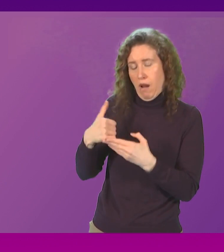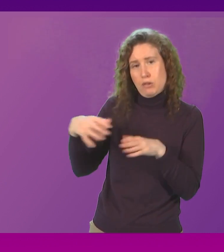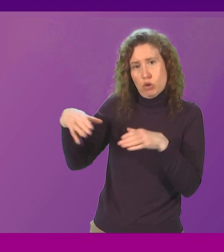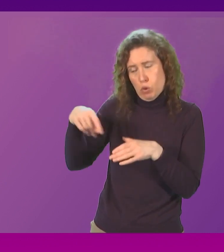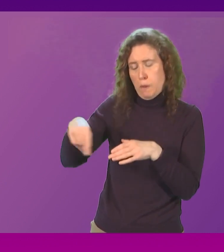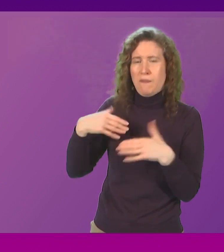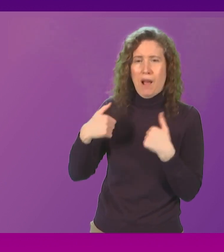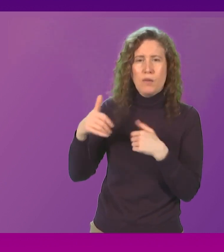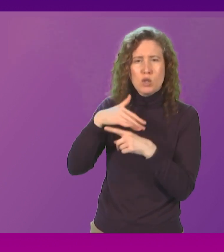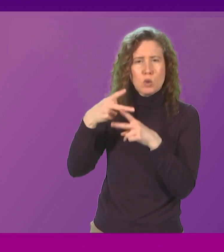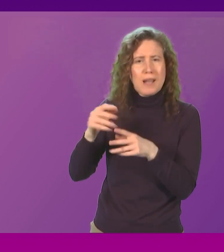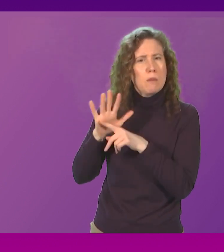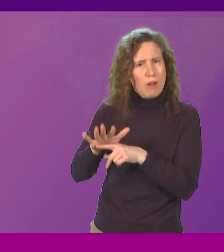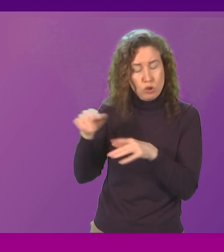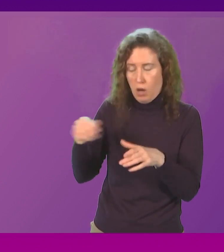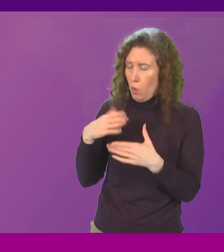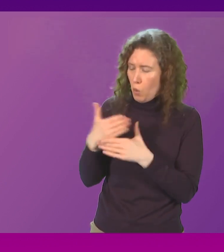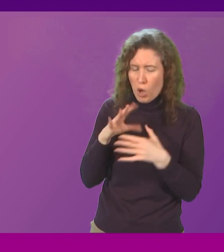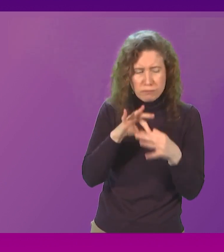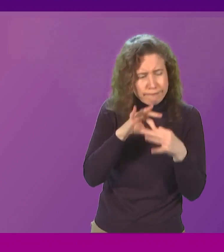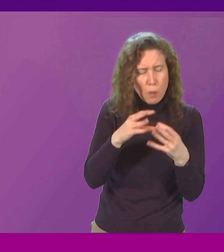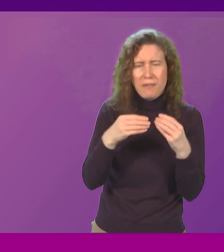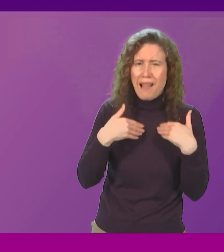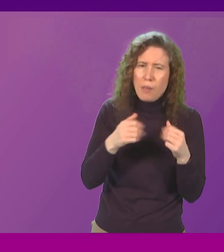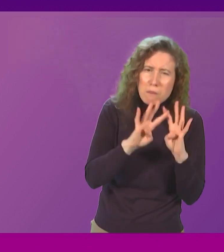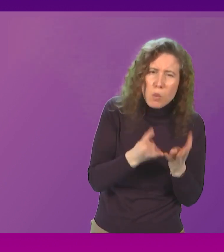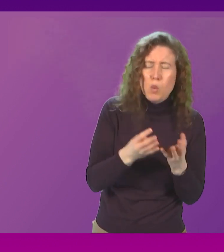we continue to work tirelessly with health boards and health and social care partnerships